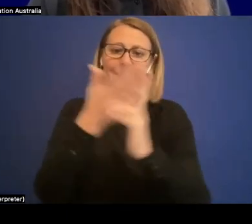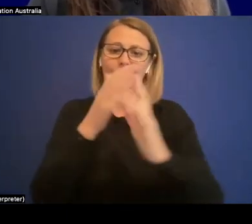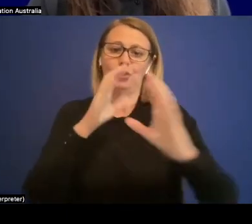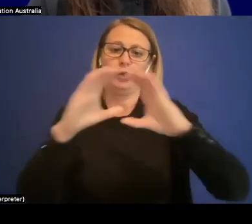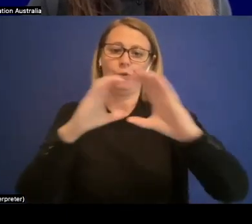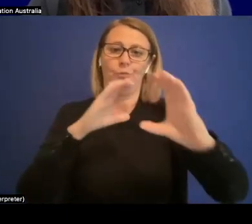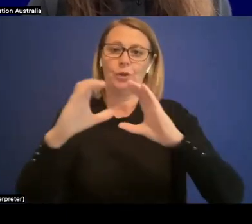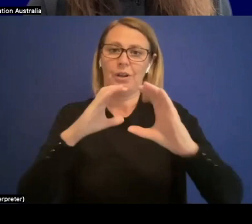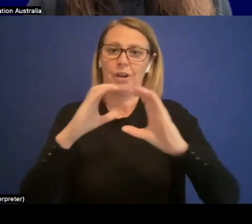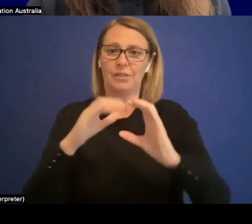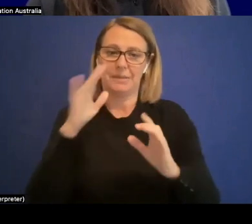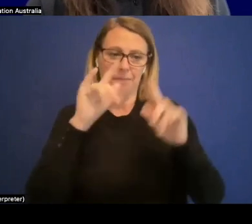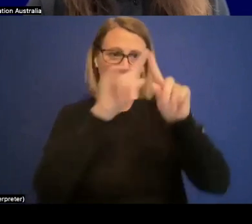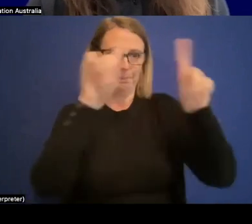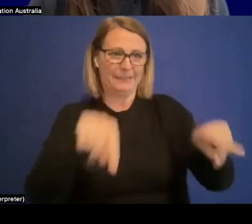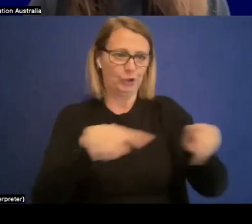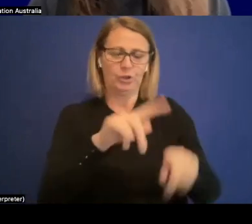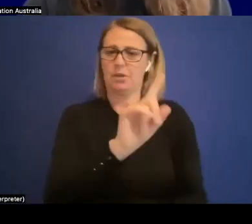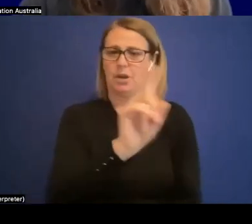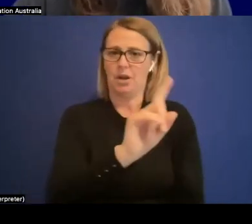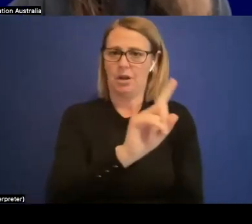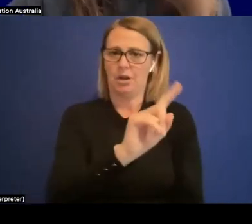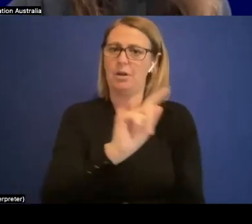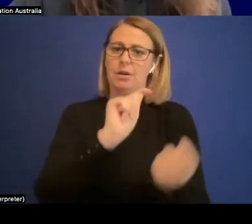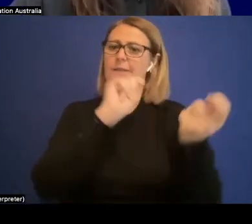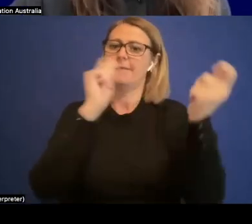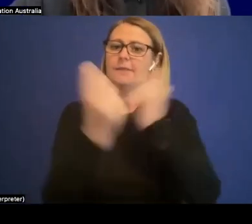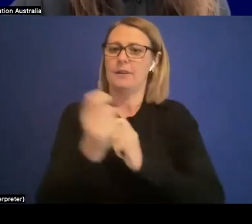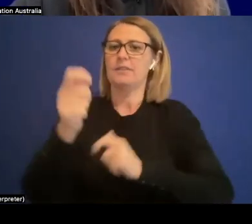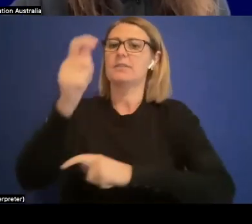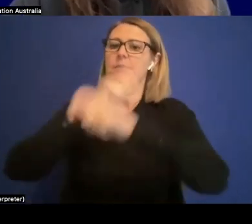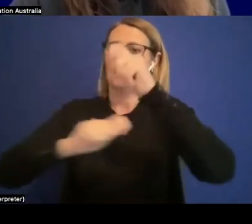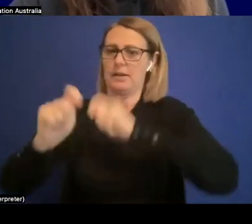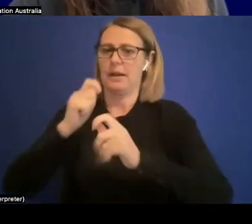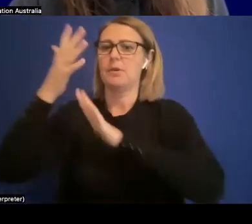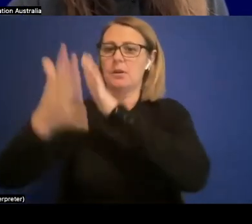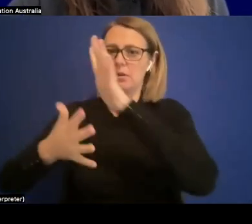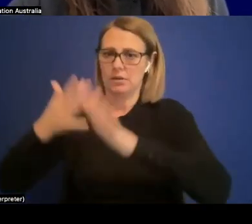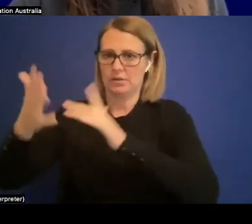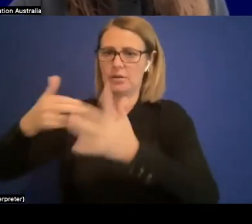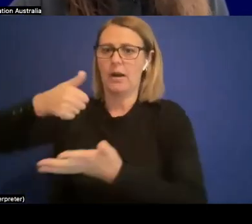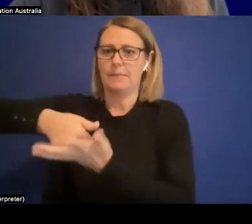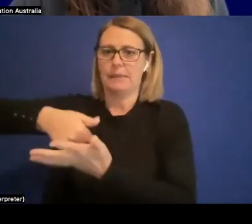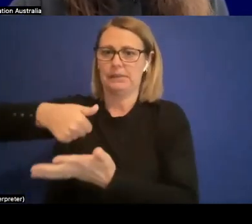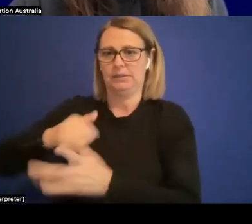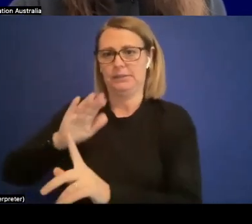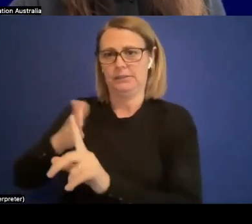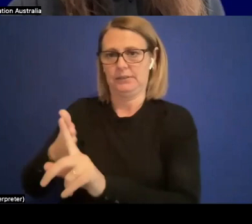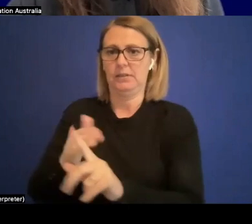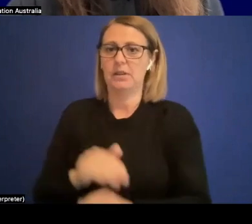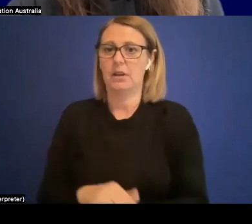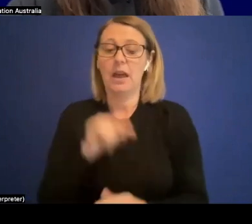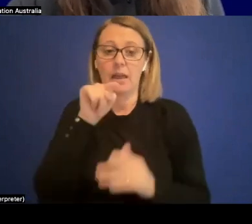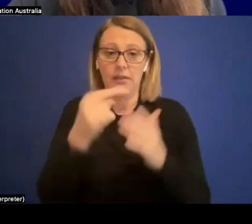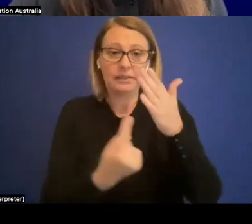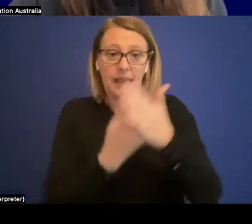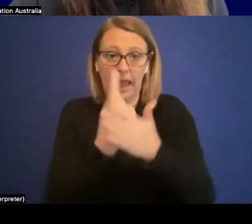than picture based it became sign based, and this all happened through numerous discussions